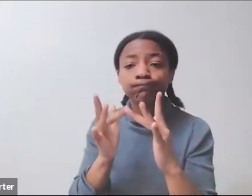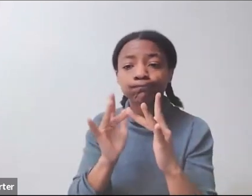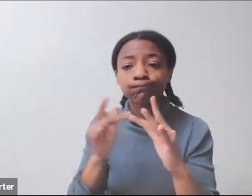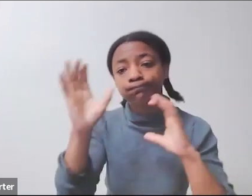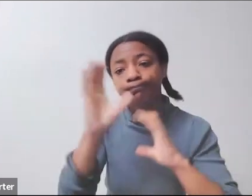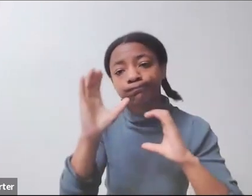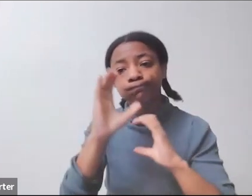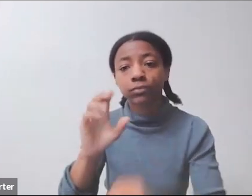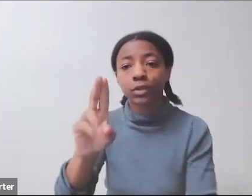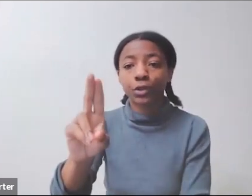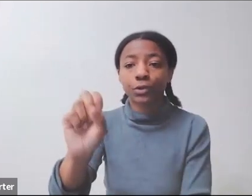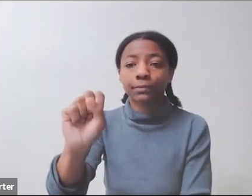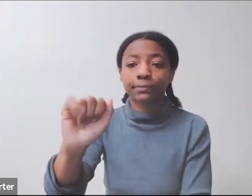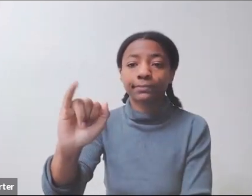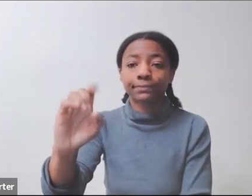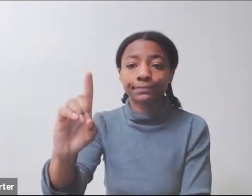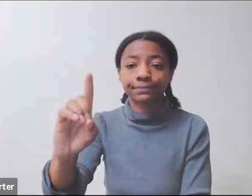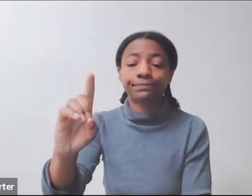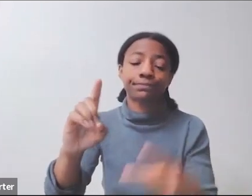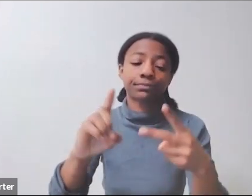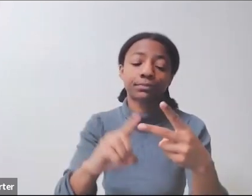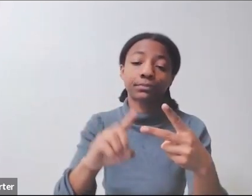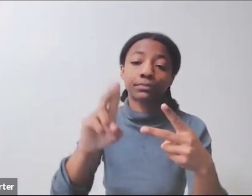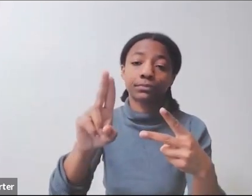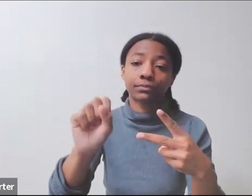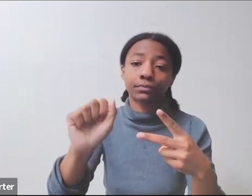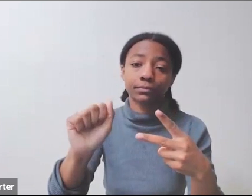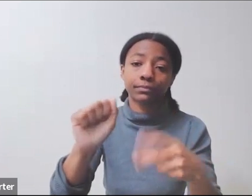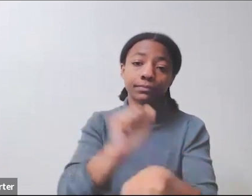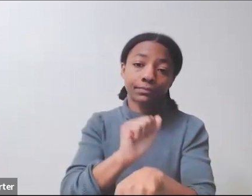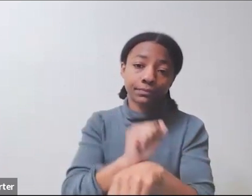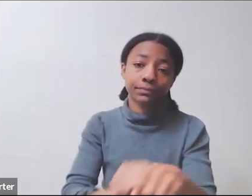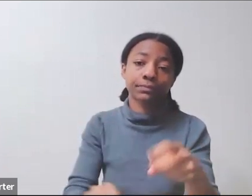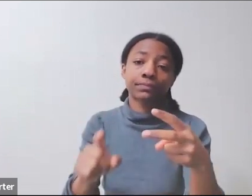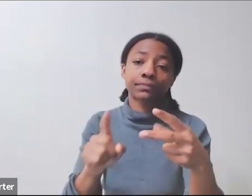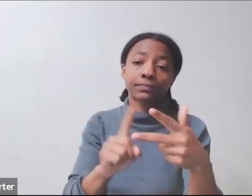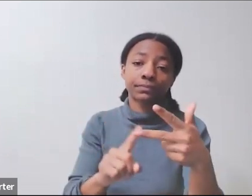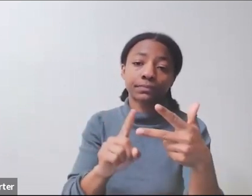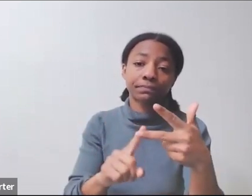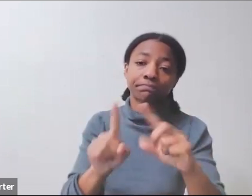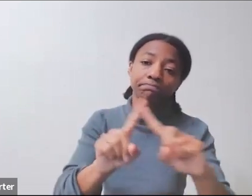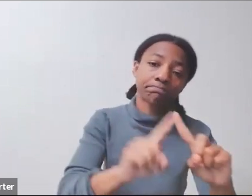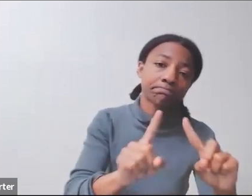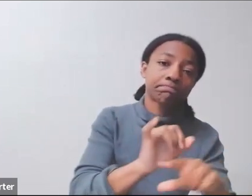and the different fellowships and the different internships and opportunities.